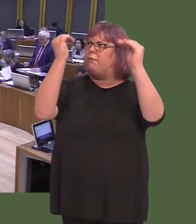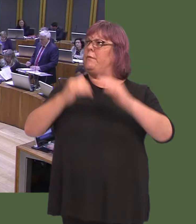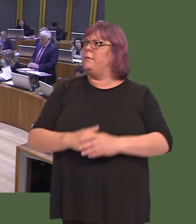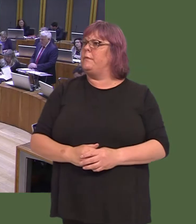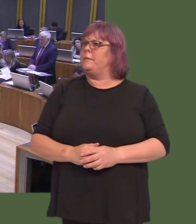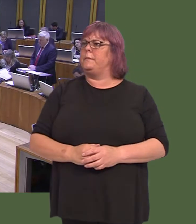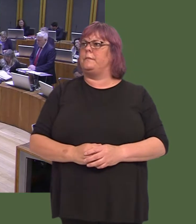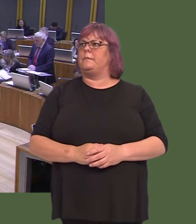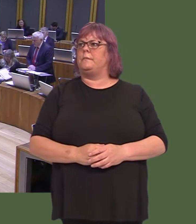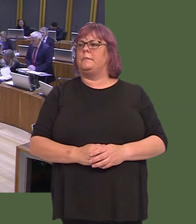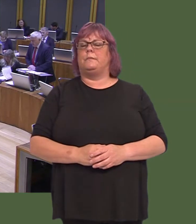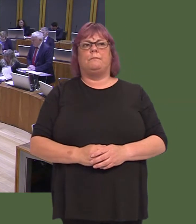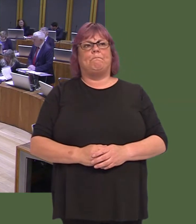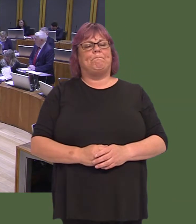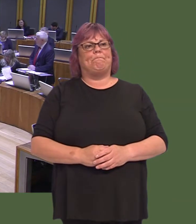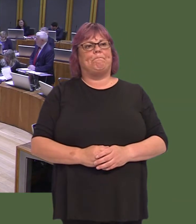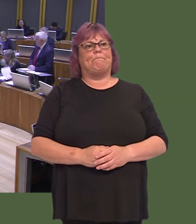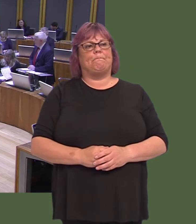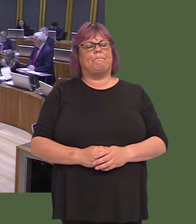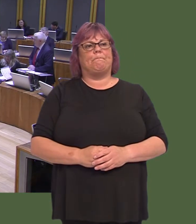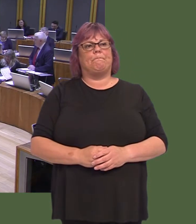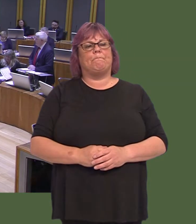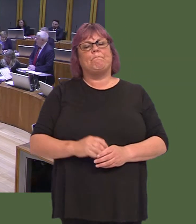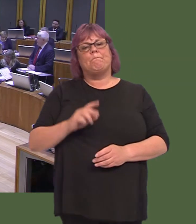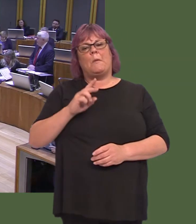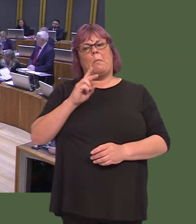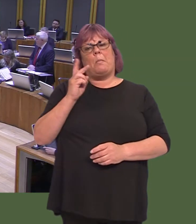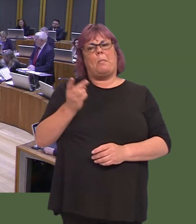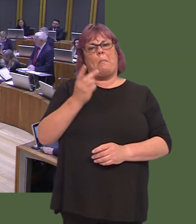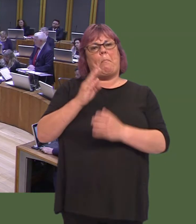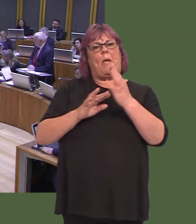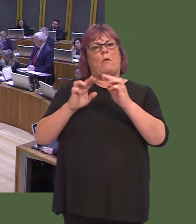Carwyn Jones AM: Nobody could fail to be moved by what these parents have gone through.